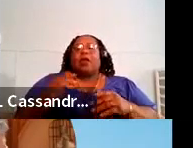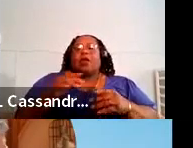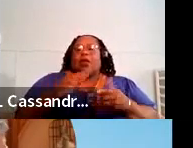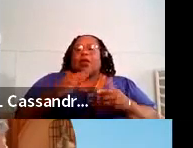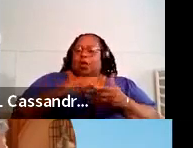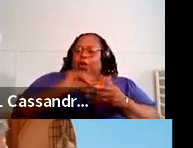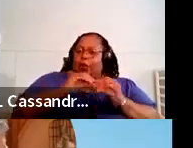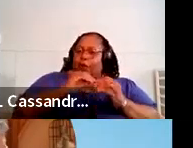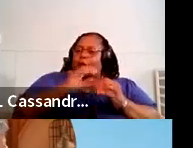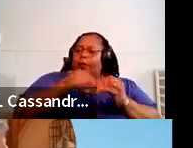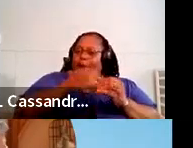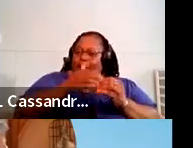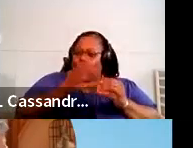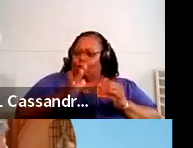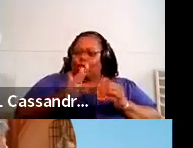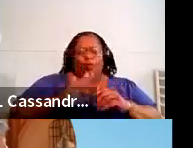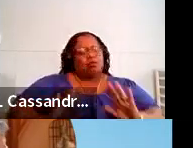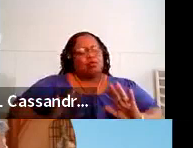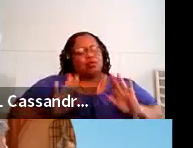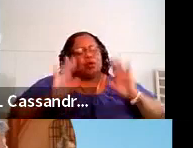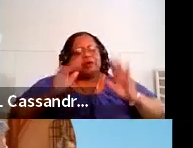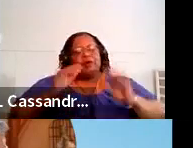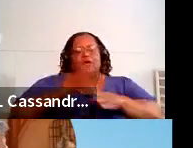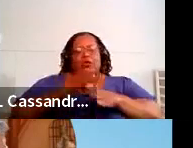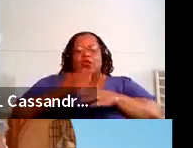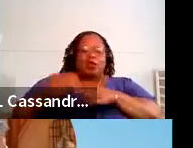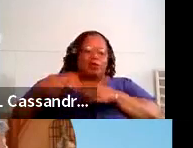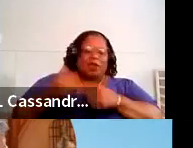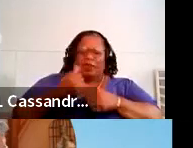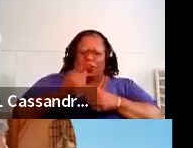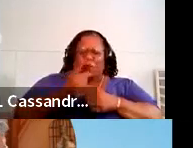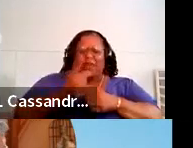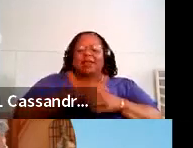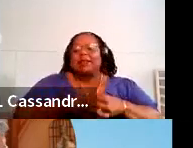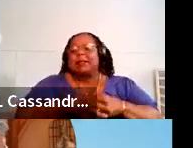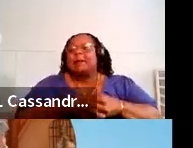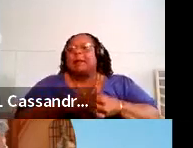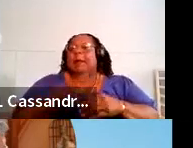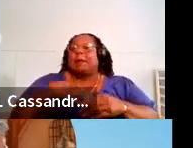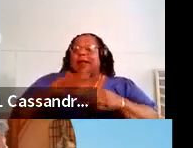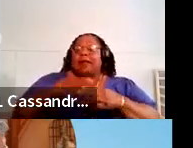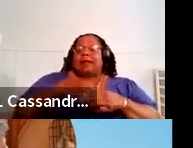The Honorable Joanna E McClinton. Welcome.